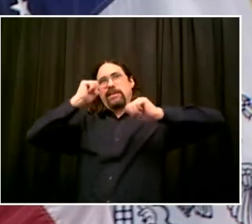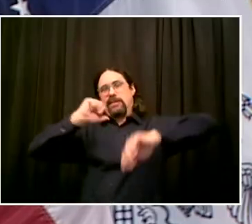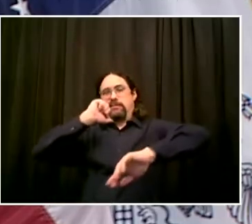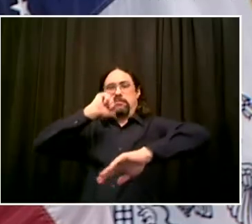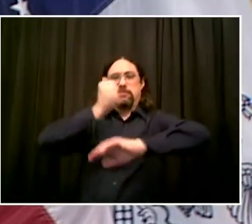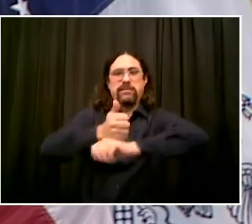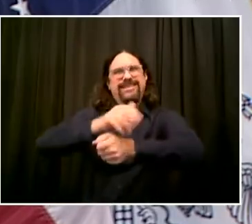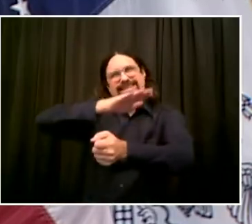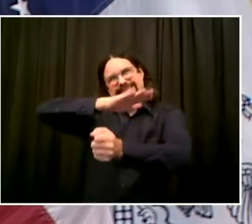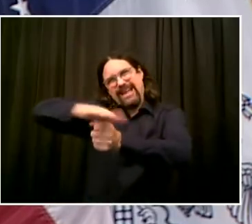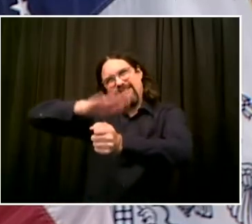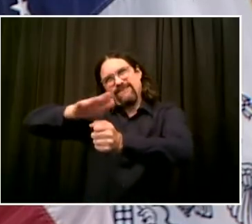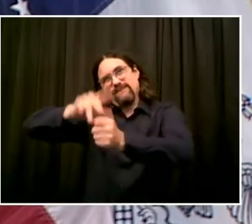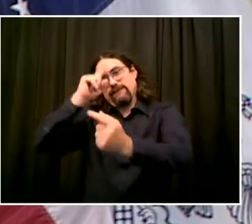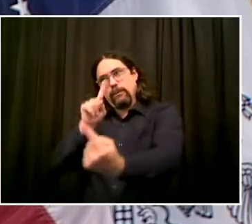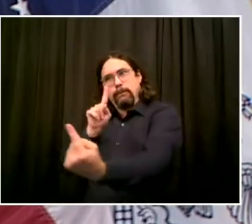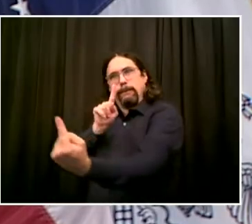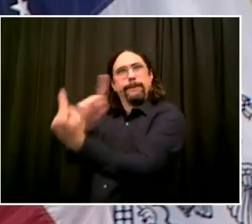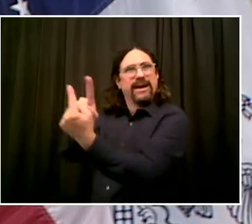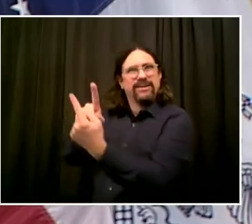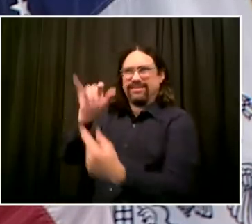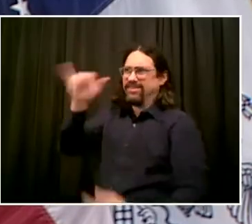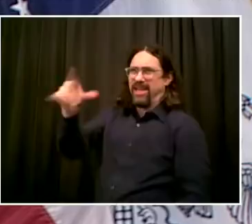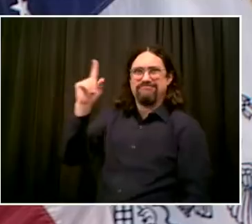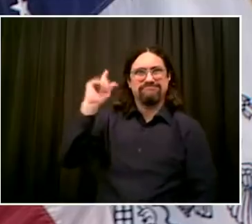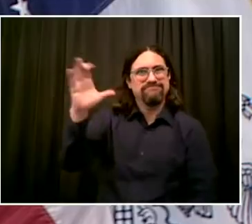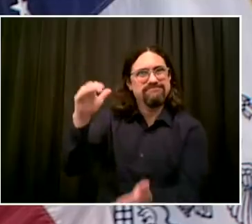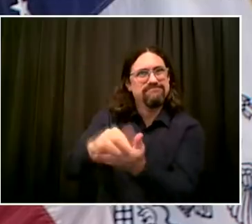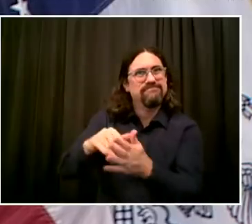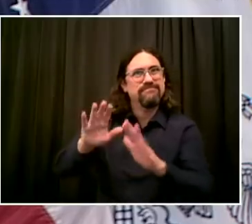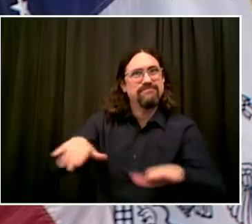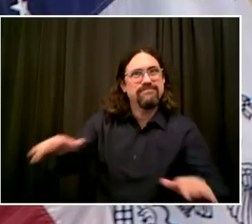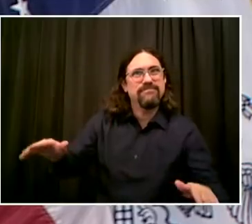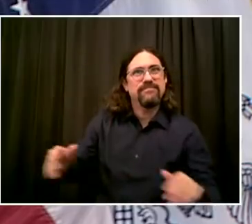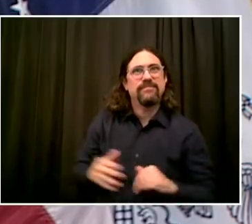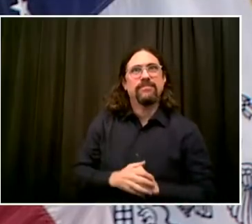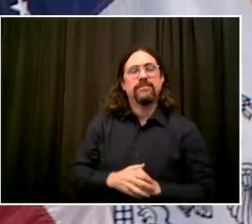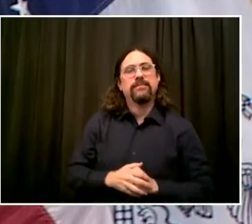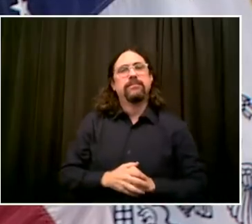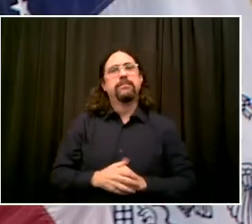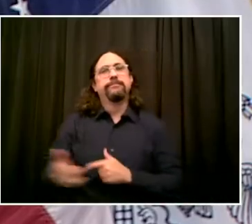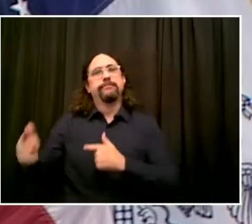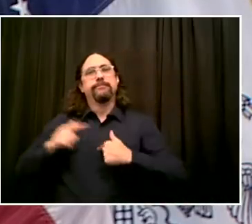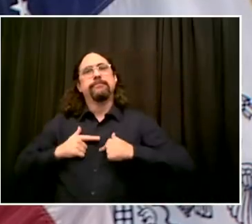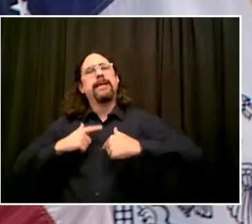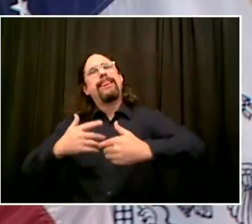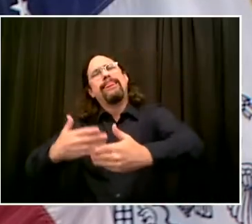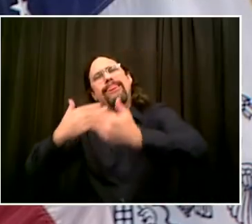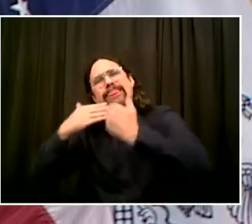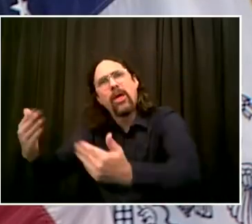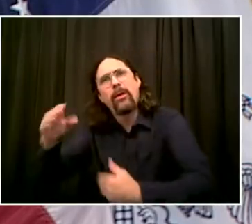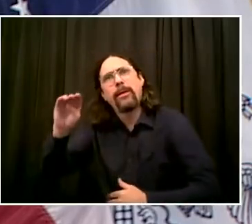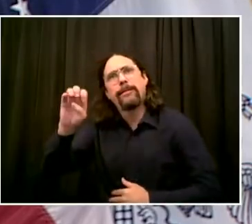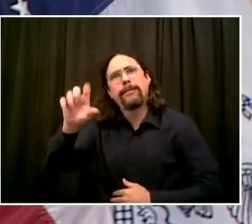[INDISCERNIBLE]. THANK YOU TO YOU AND YOUR WHOLE TEAM FOR THE ALL THE HARD WORK THAT YOU'VE PUT IN.